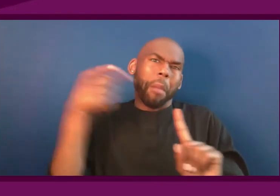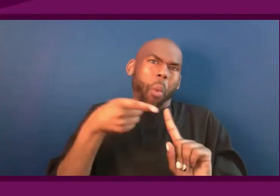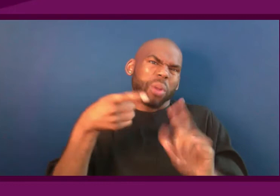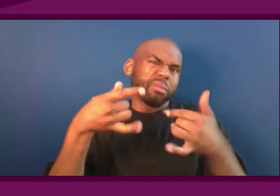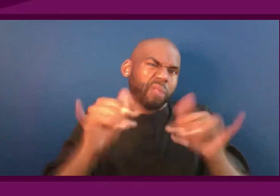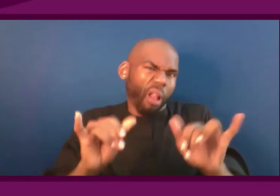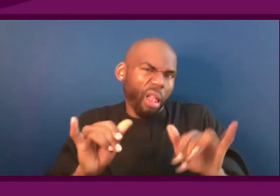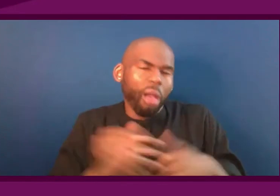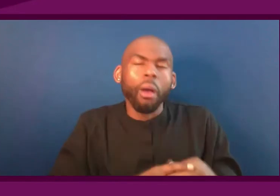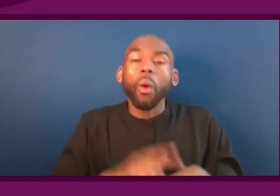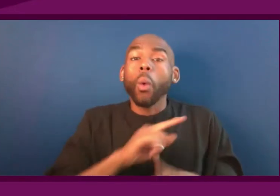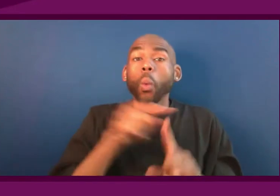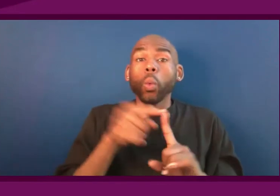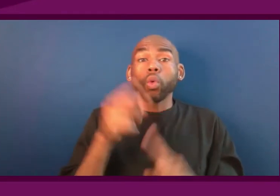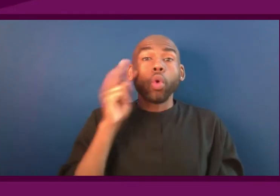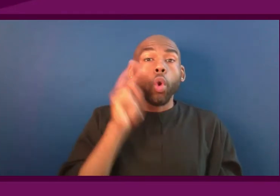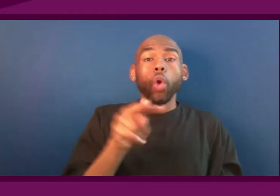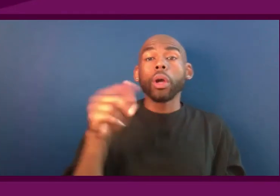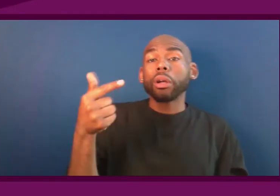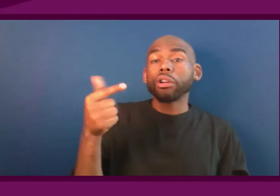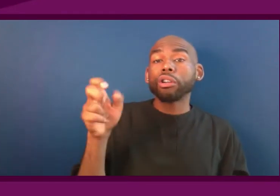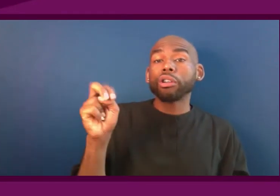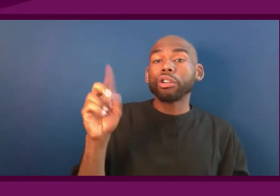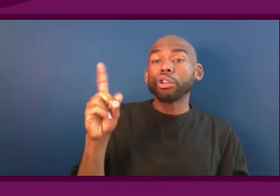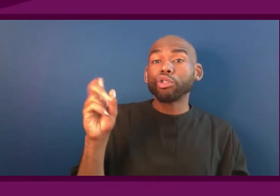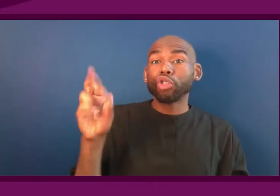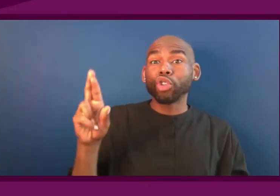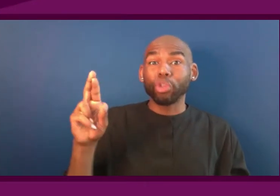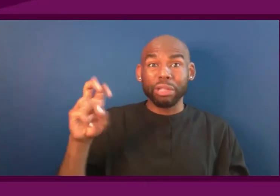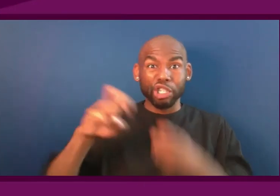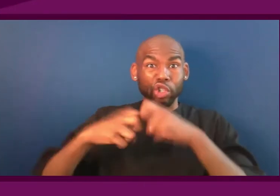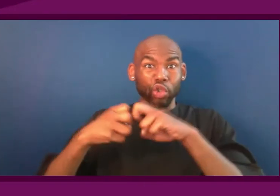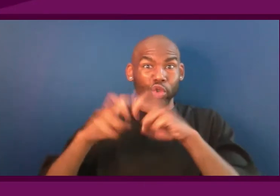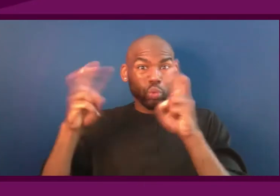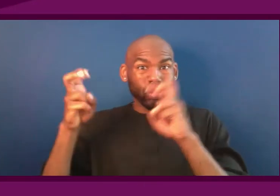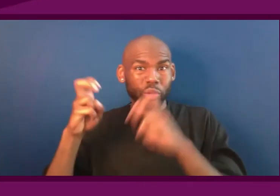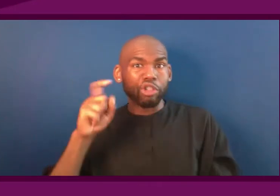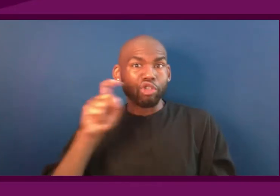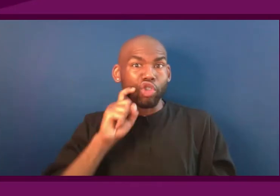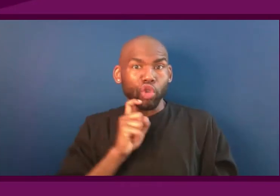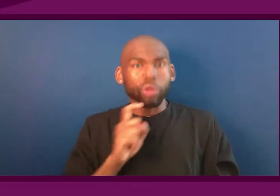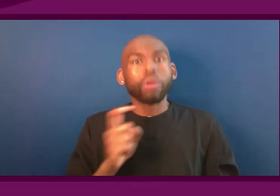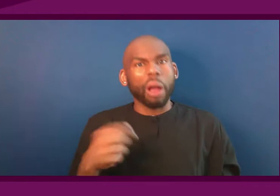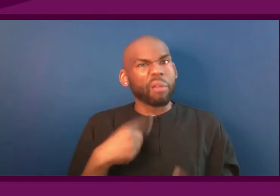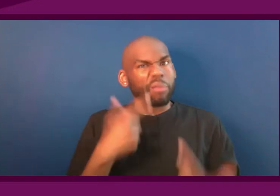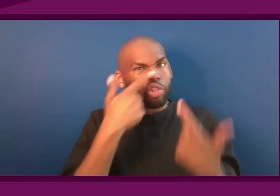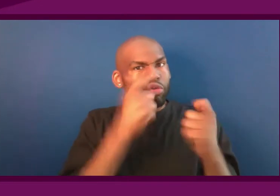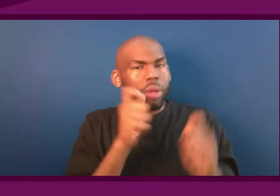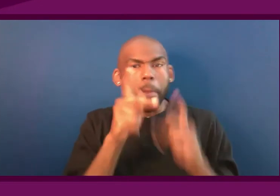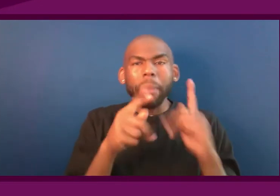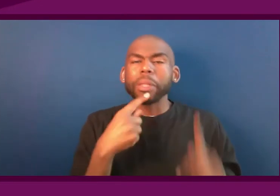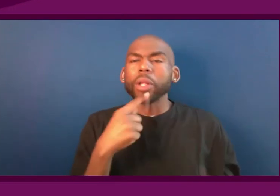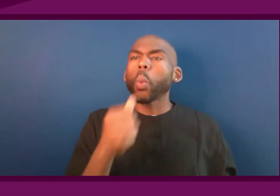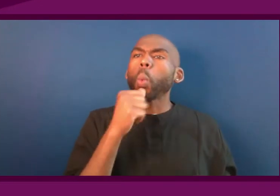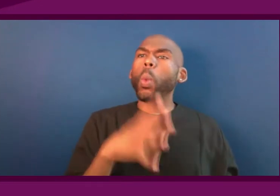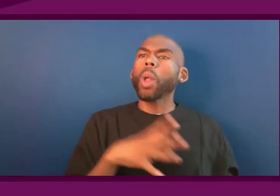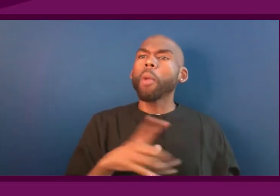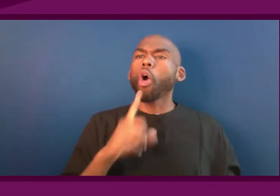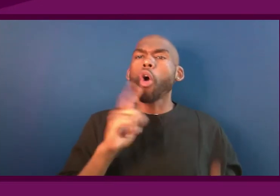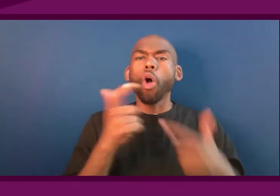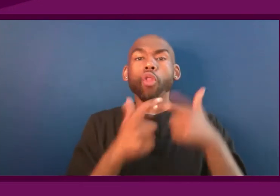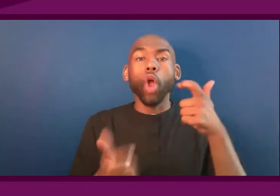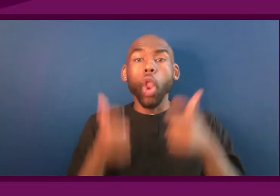than men, but we're treated like a minority group. So that's it. So, and I believe in getting behind